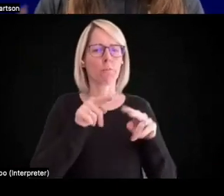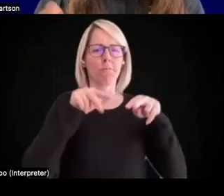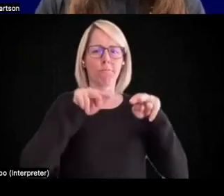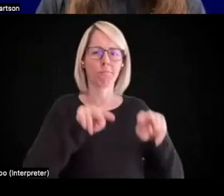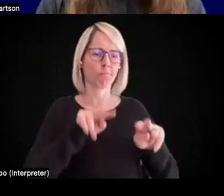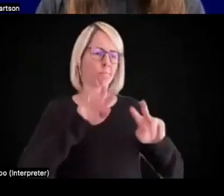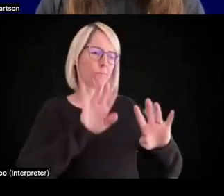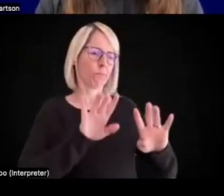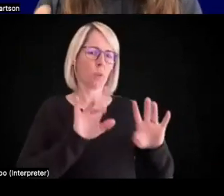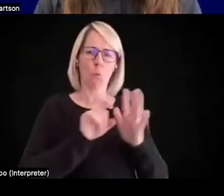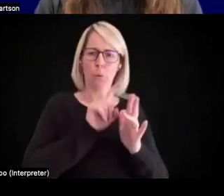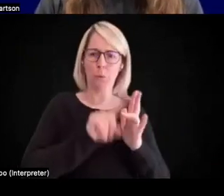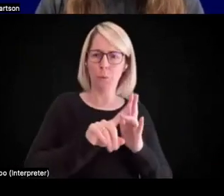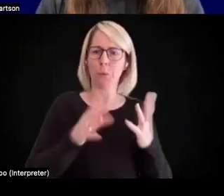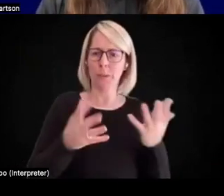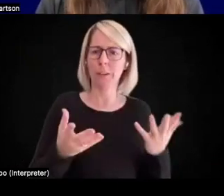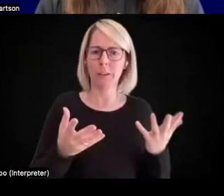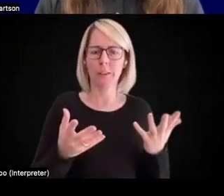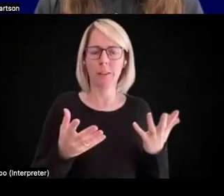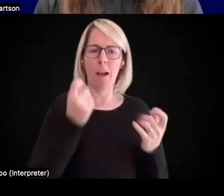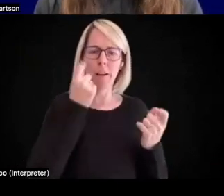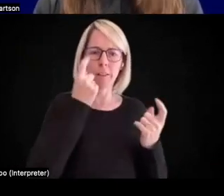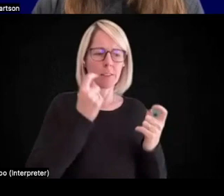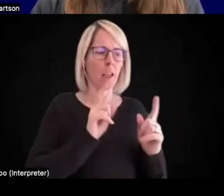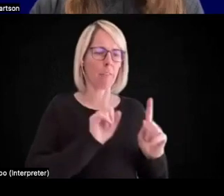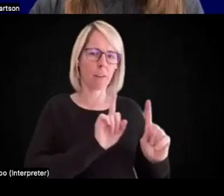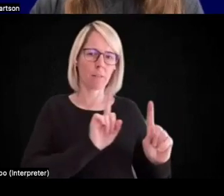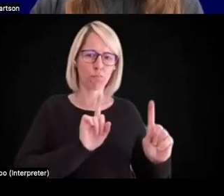the proximity, the turn taking, without being distracted by all